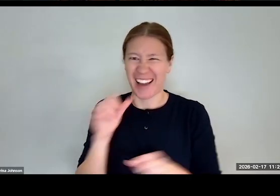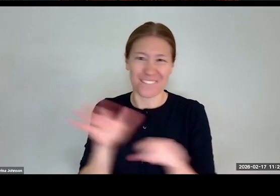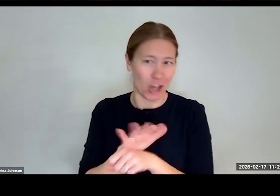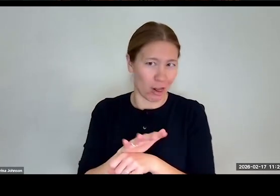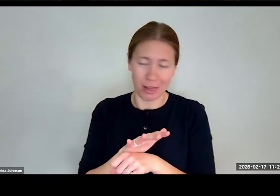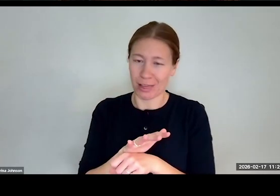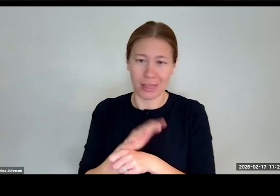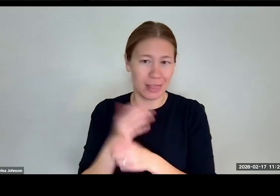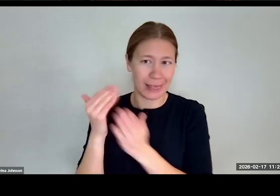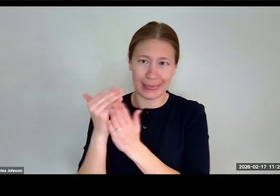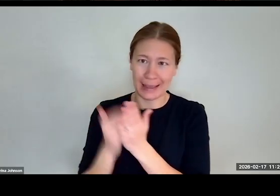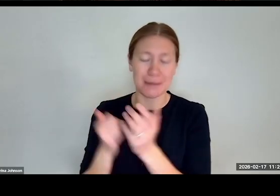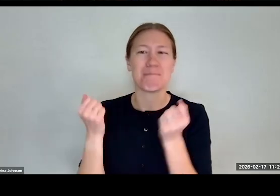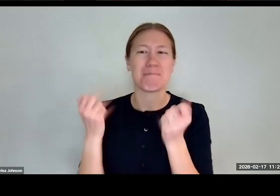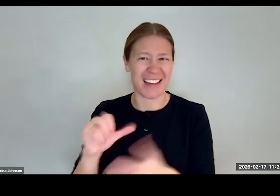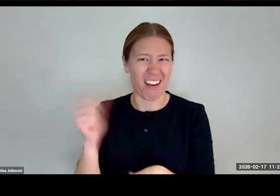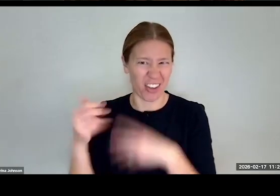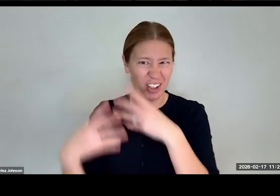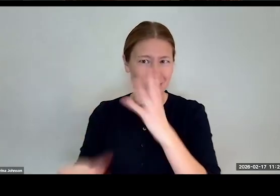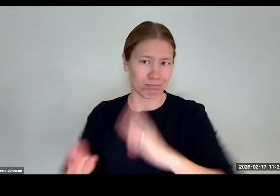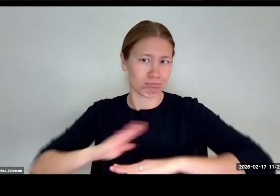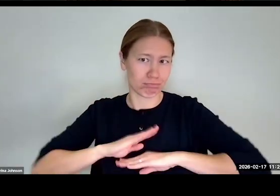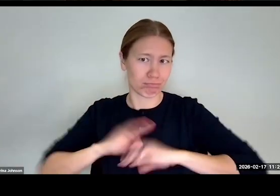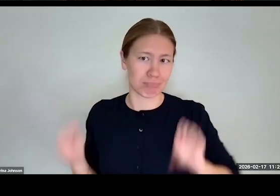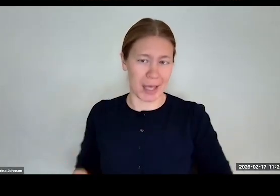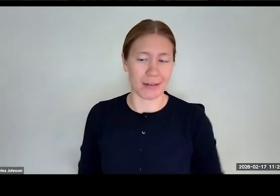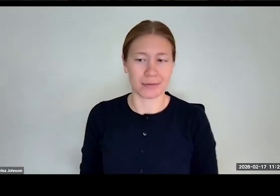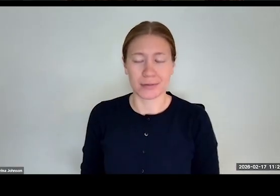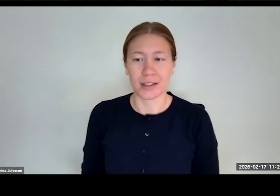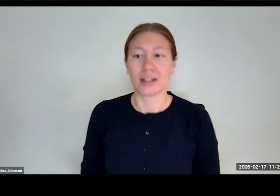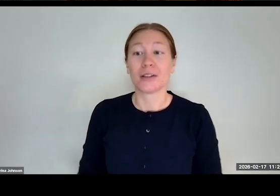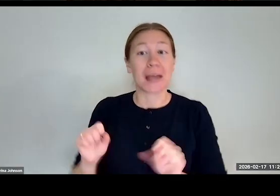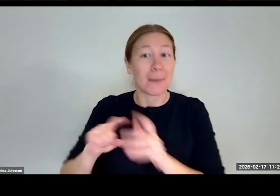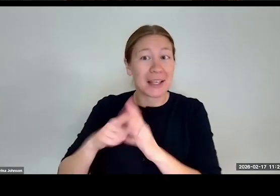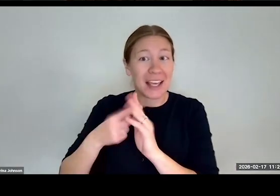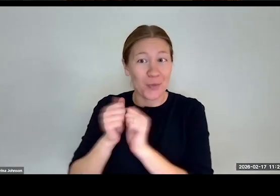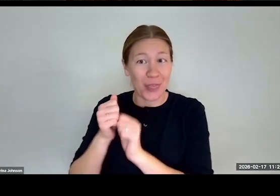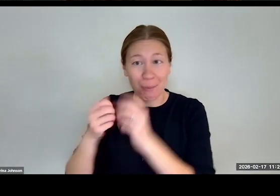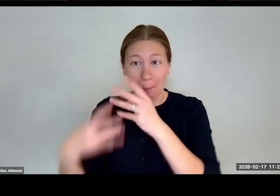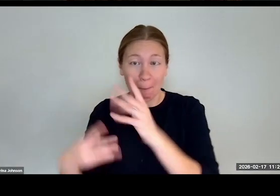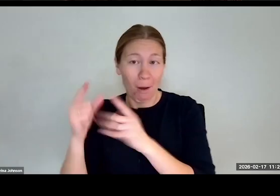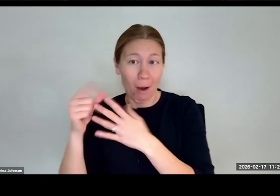that can function really well for people too. So you can start with this and then you can apply these tests to find other fonts